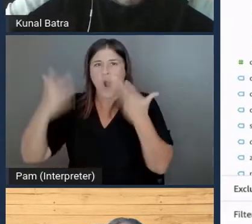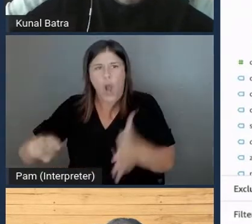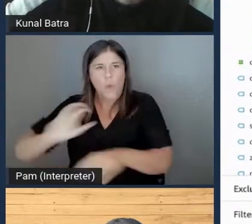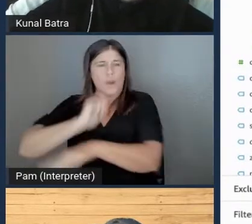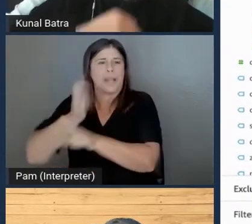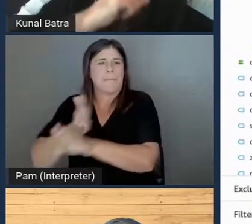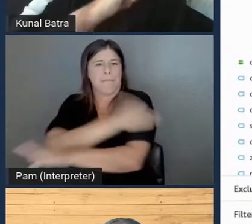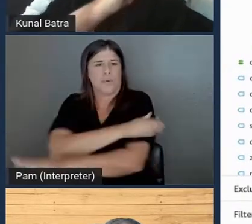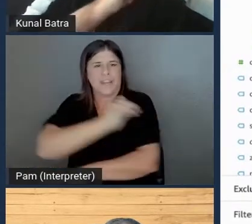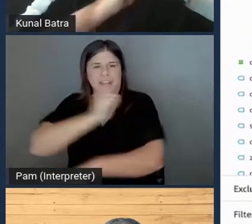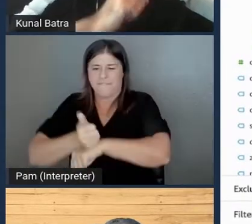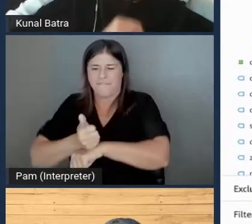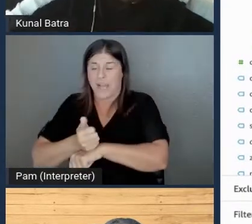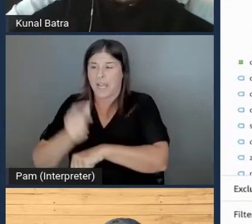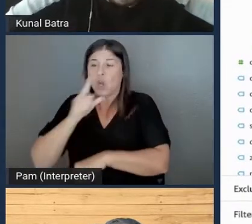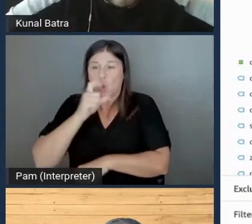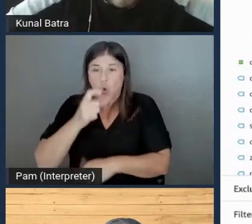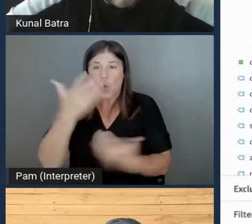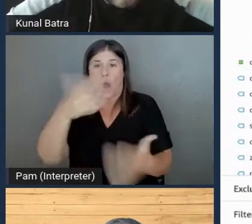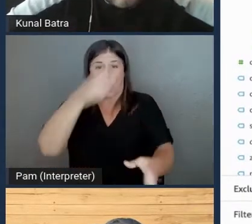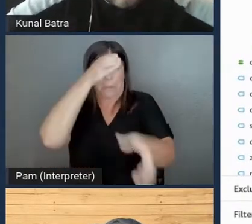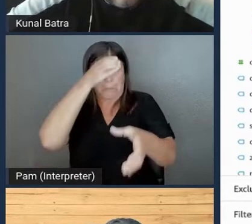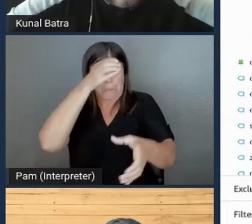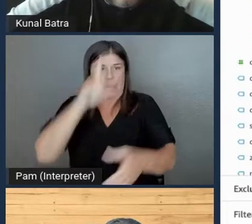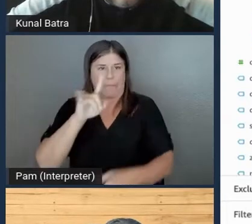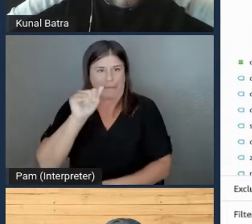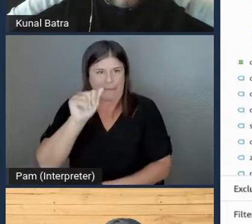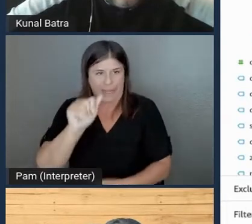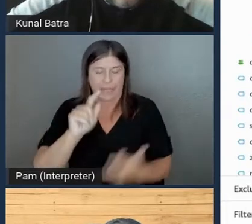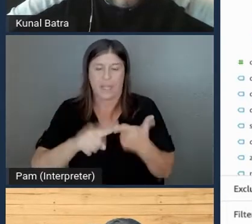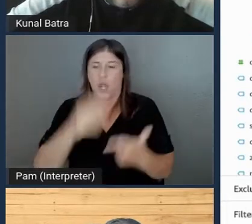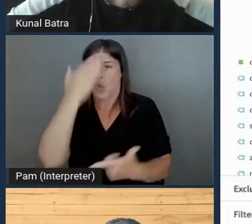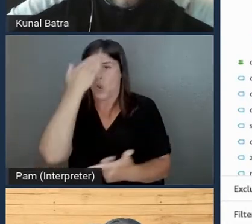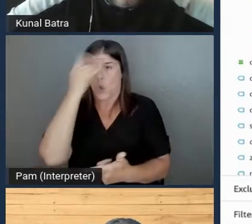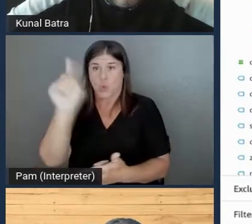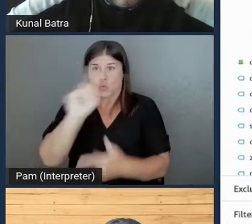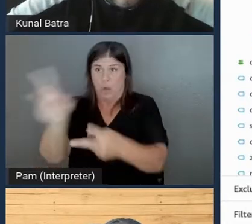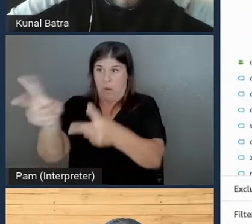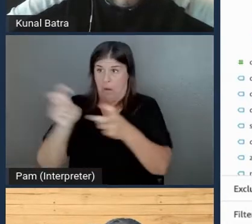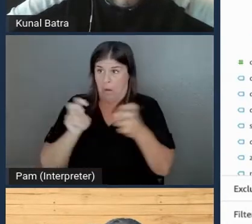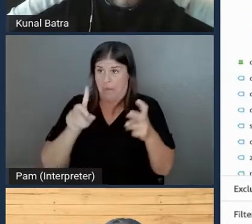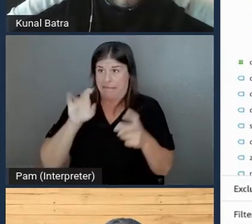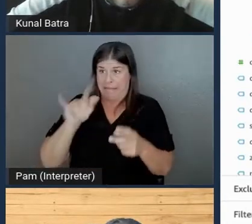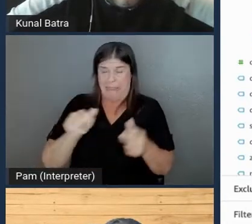who knew about data, who knows where the data is coming from. And I don't have to worry